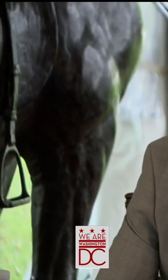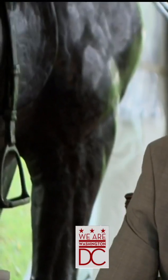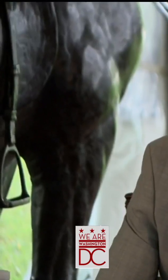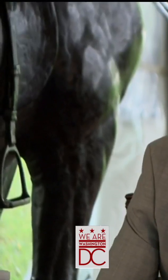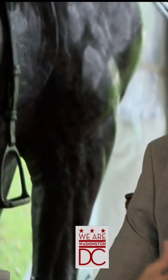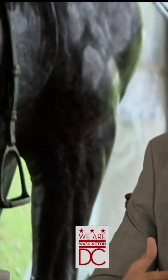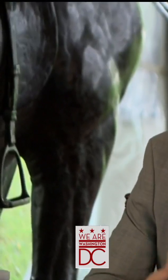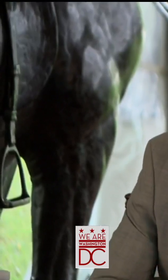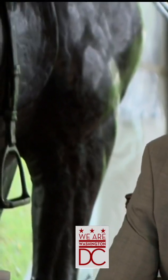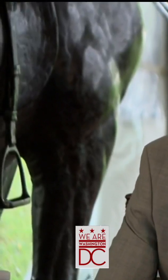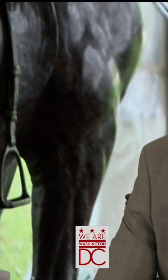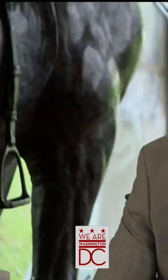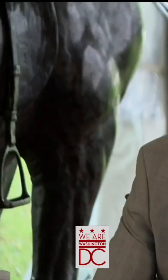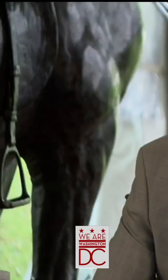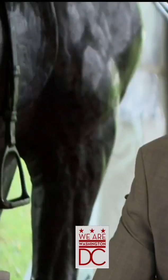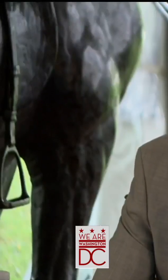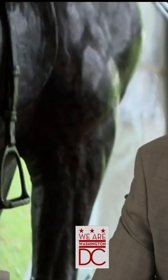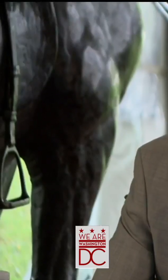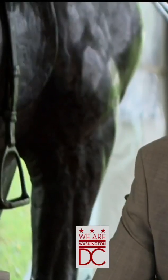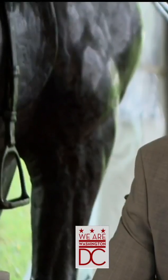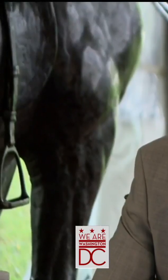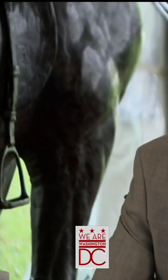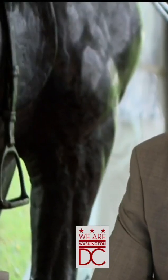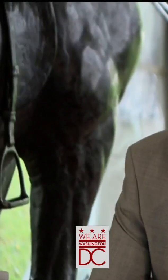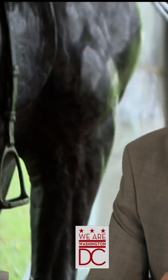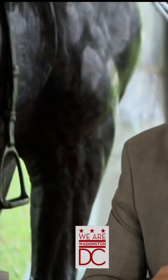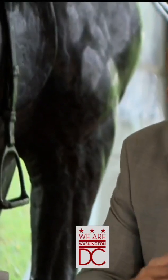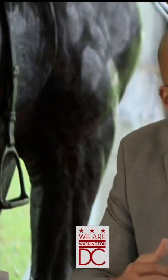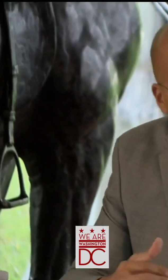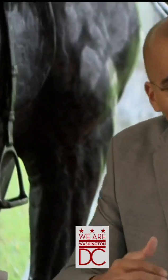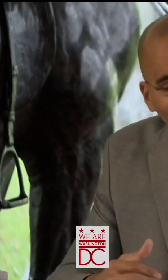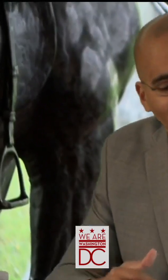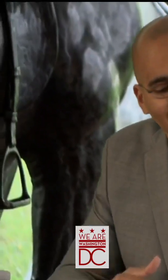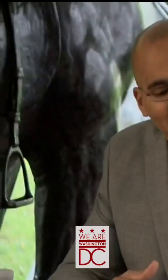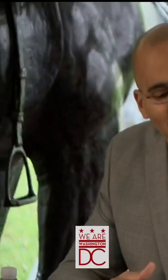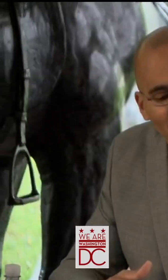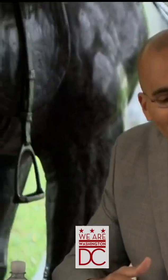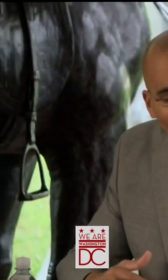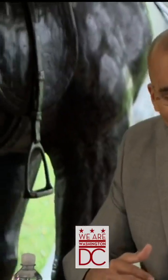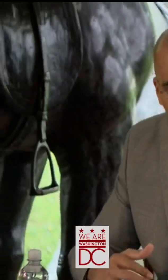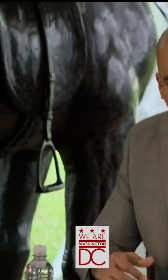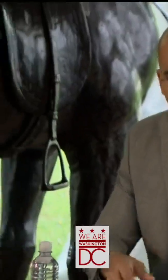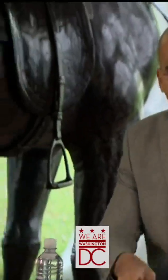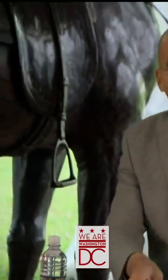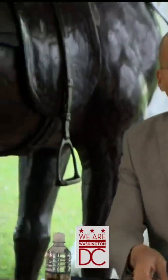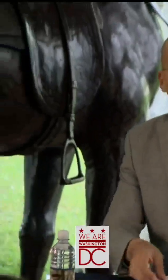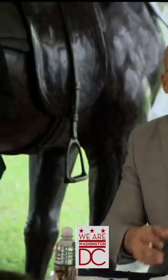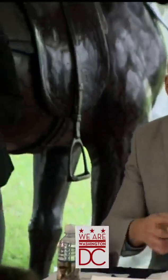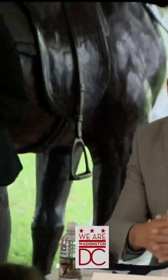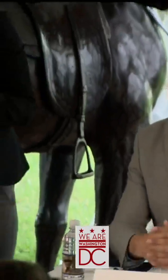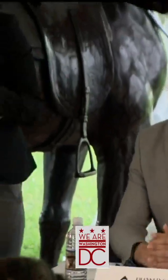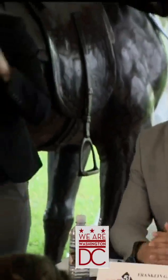REPRESENTATIVE. SO VERY EXCITED. VERY PLEASED I'M ABLE TO BE